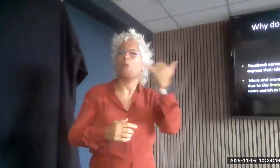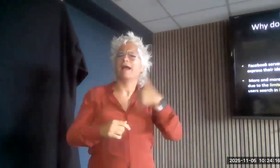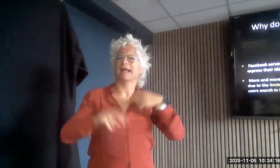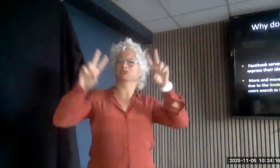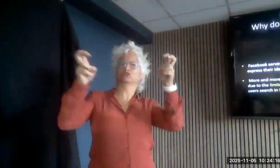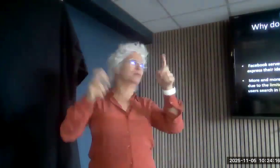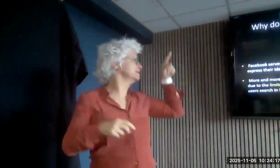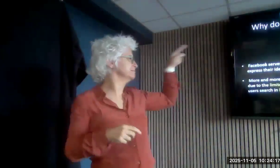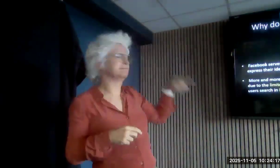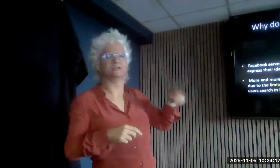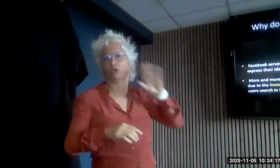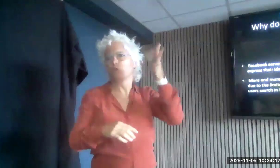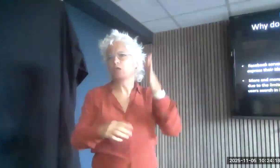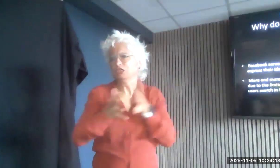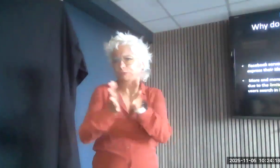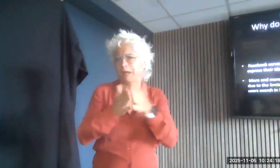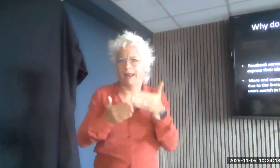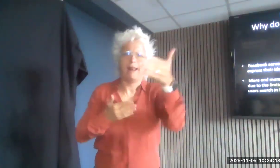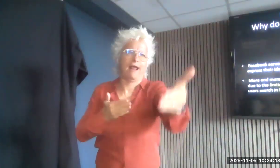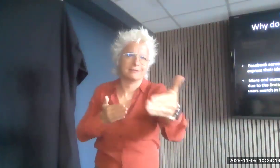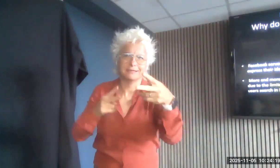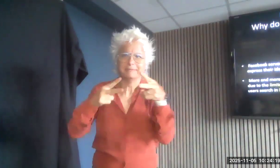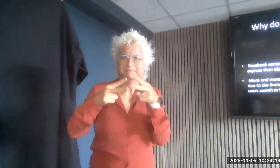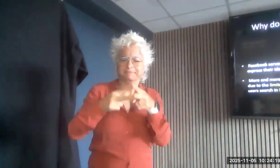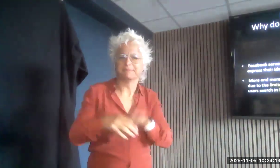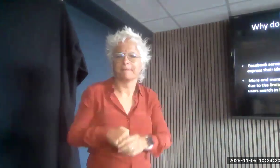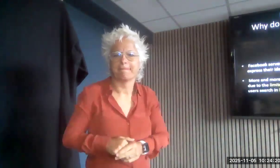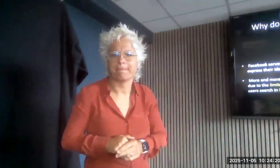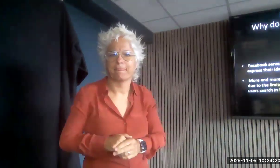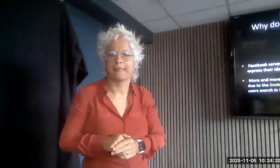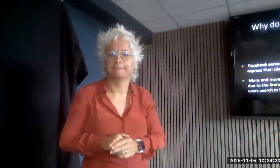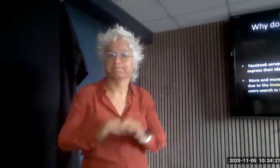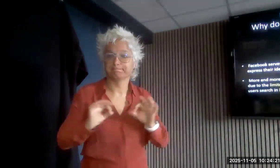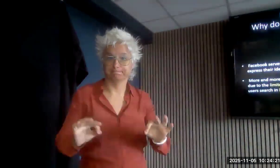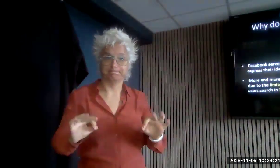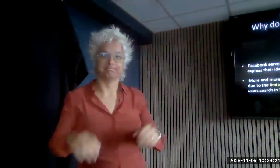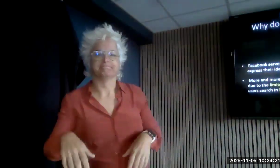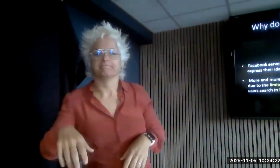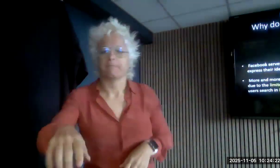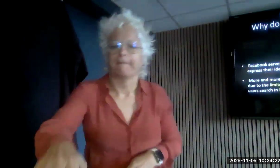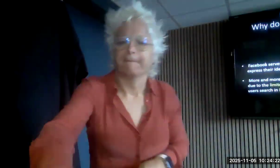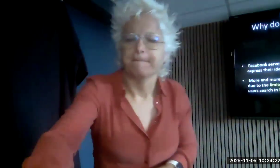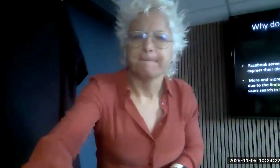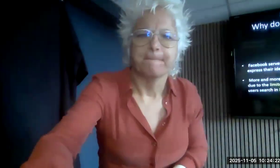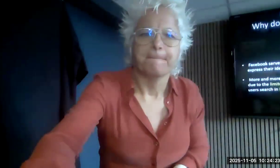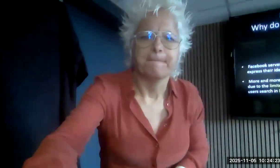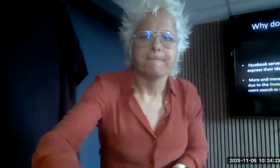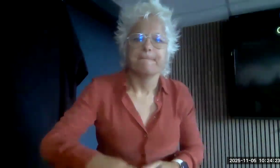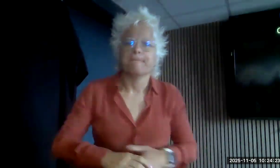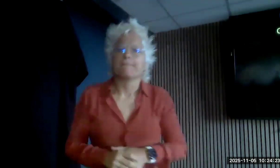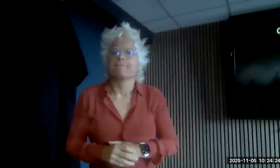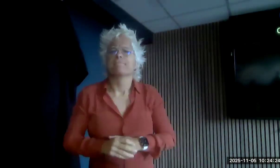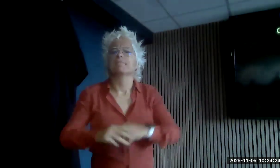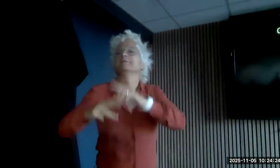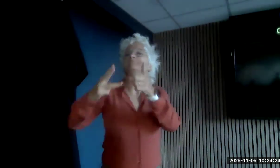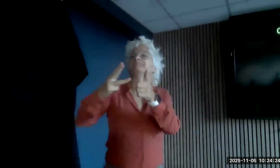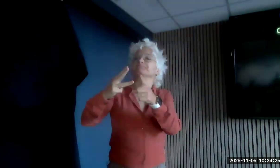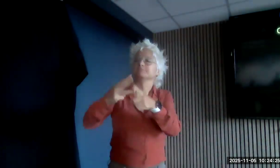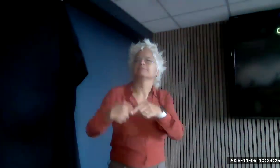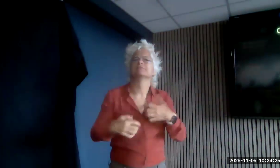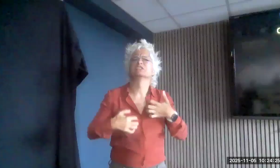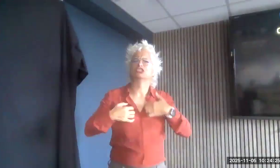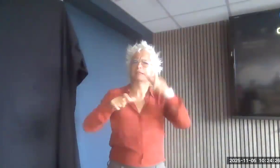To being able to use English enables access to information you wouldn't, be able to further uh, be able to access and i'll be. Talking more about these points later in my presentation as well.